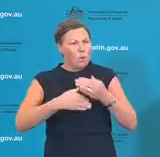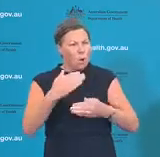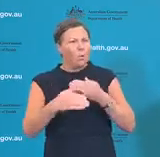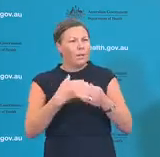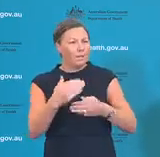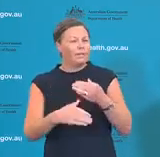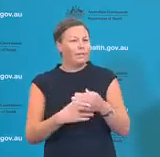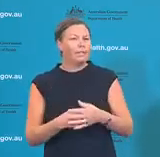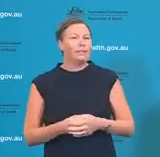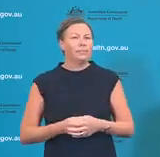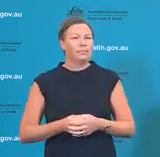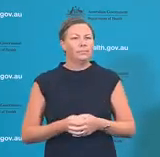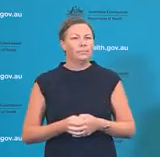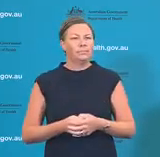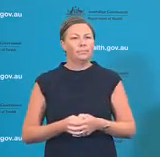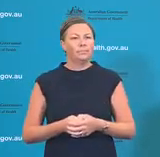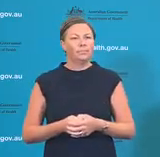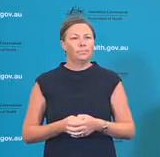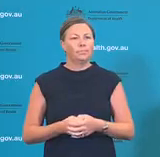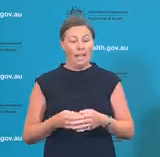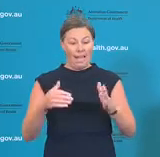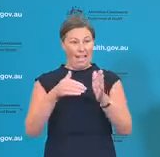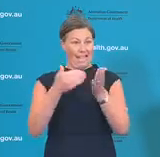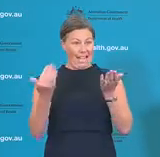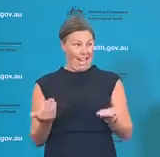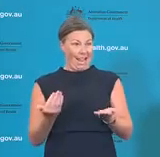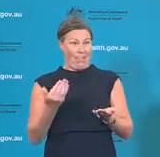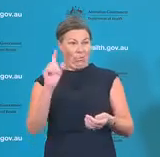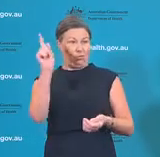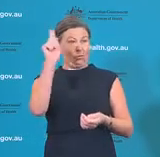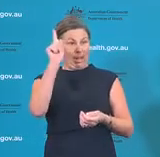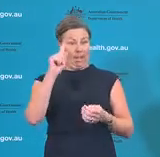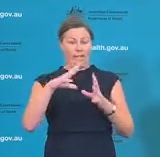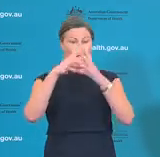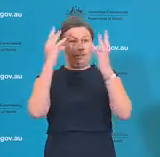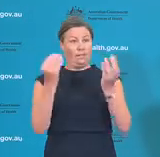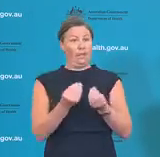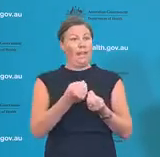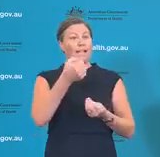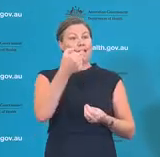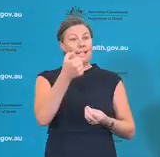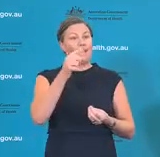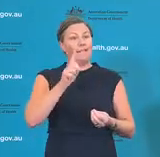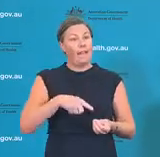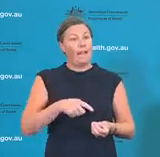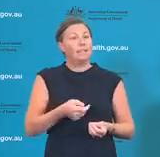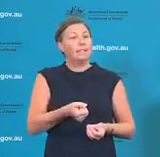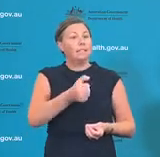of right now we know that there are a total of 6,606